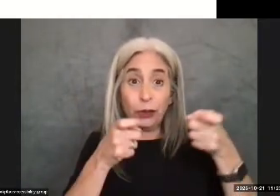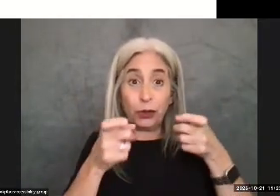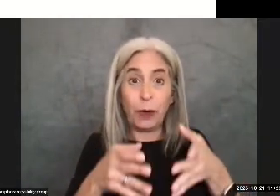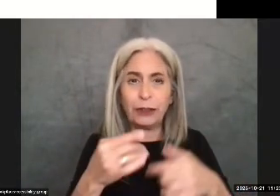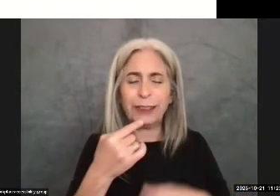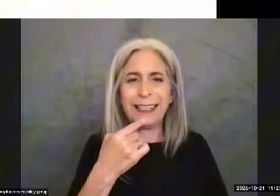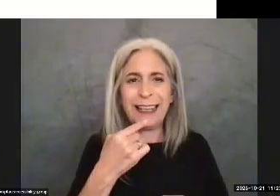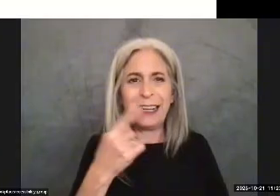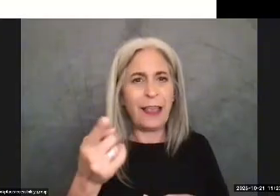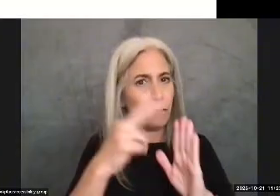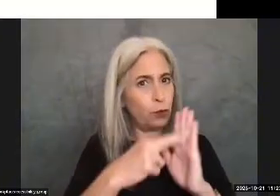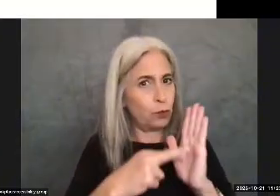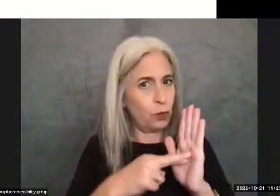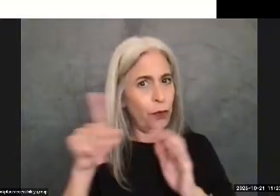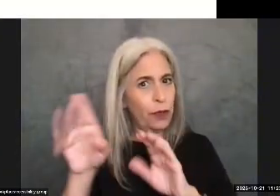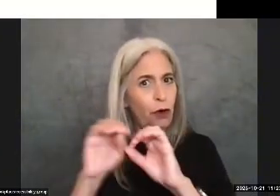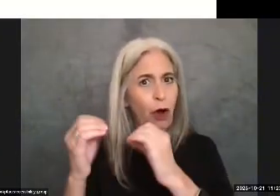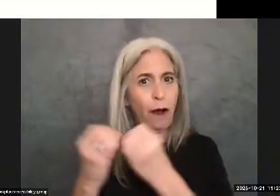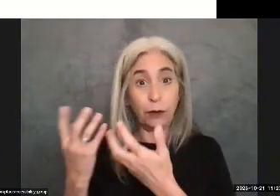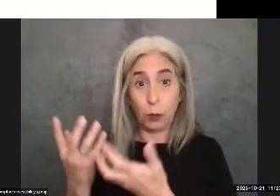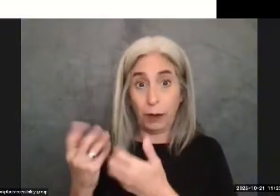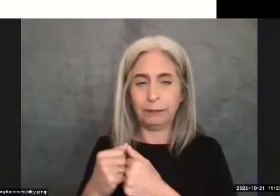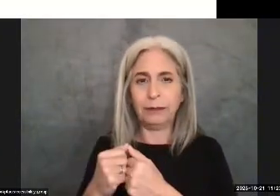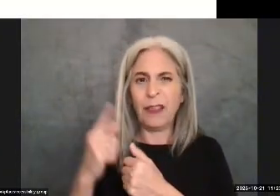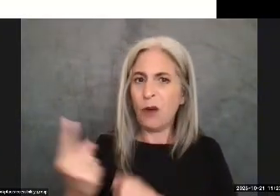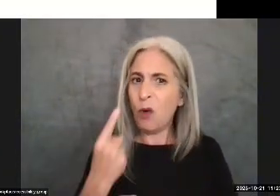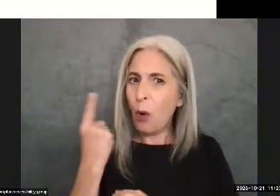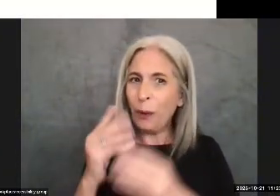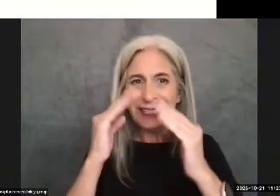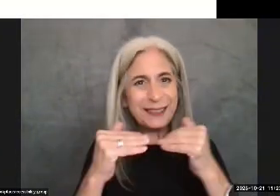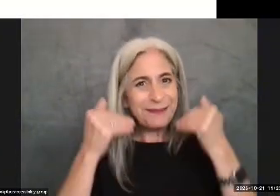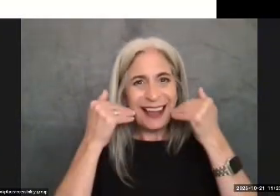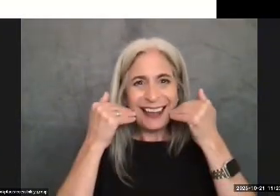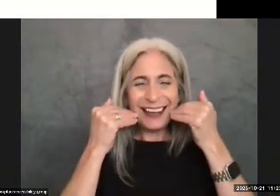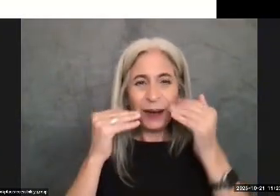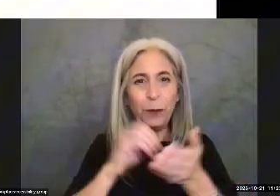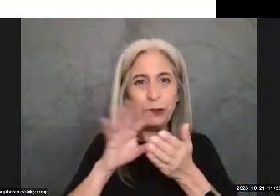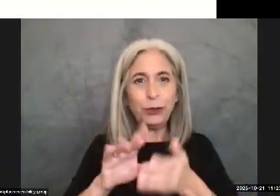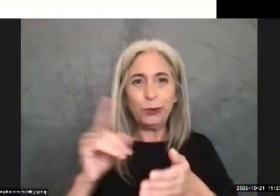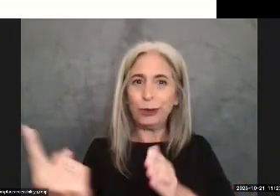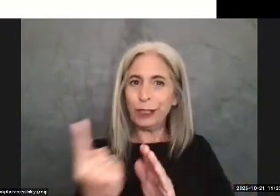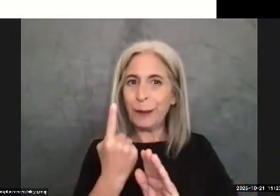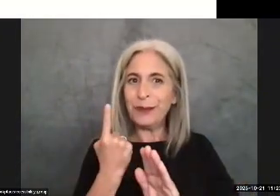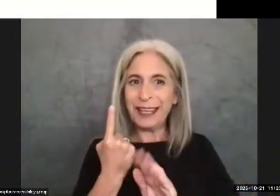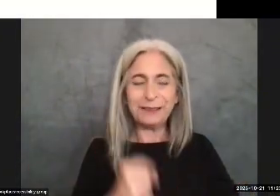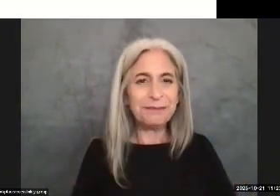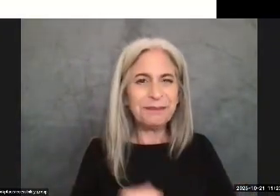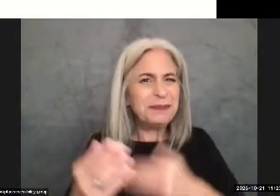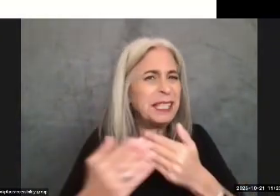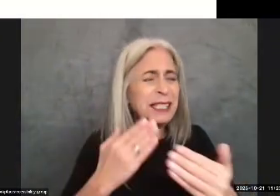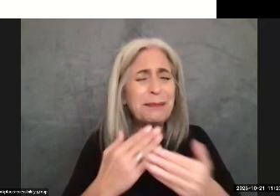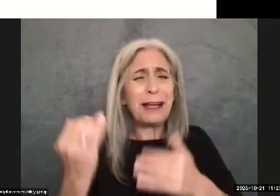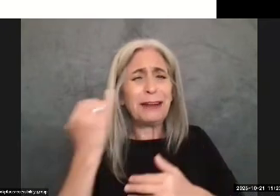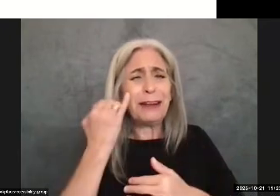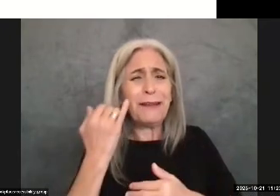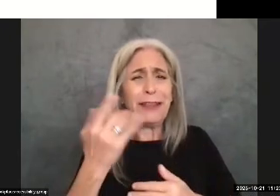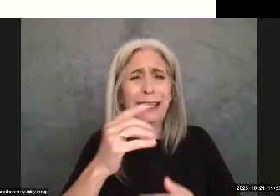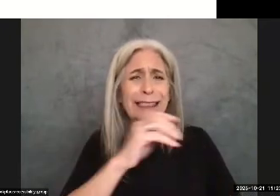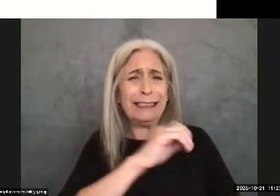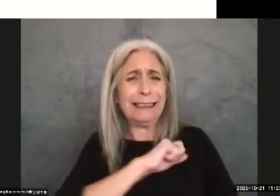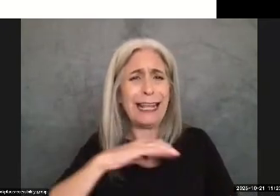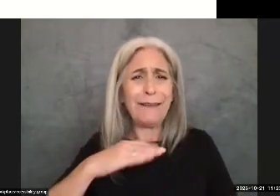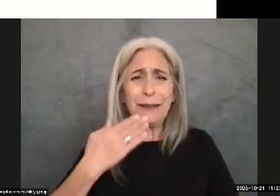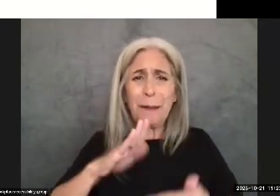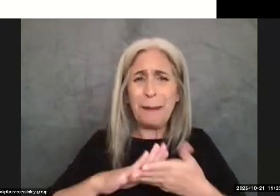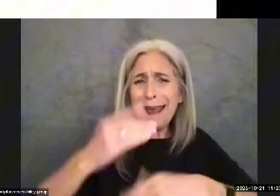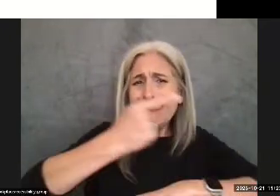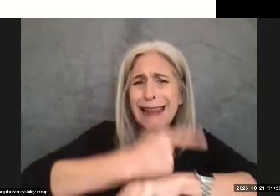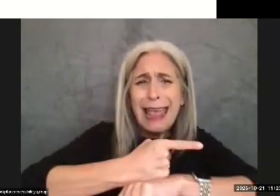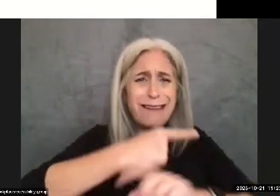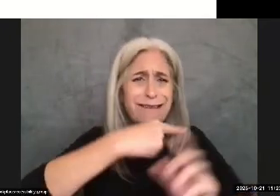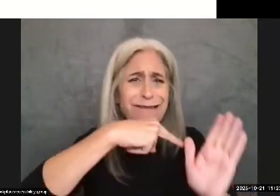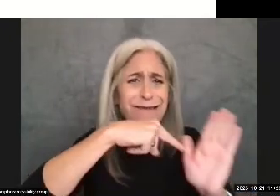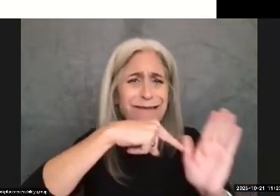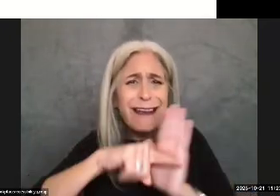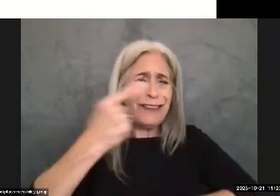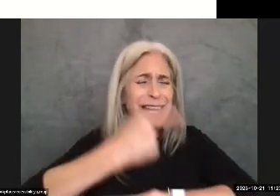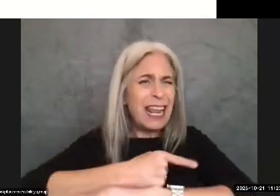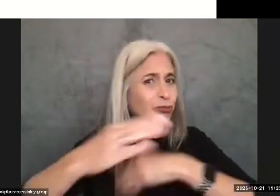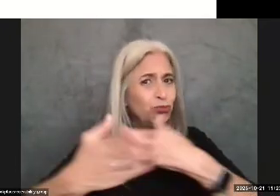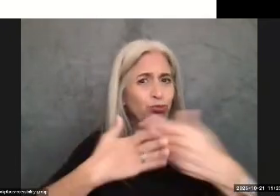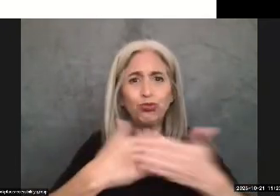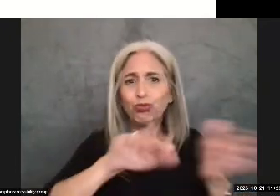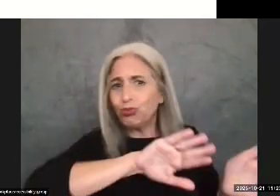Kathleen DeForest: The other director said they have a rule in their office that they always smile when a student comes in. Doesn't matter what kind of day the staff is having, you have to put that all behind you.